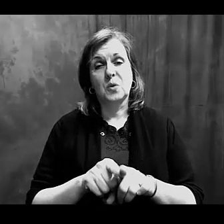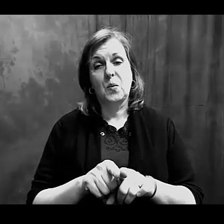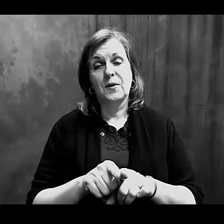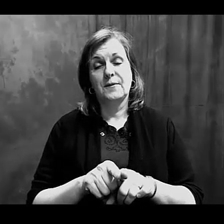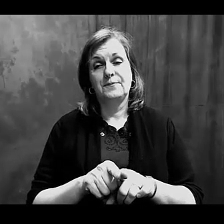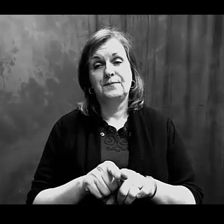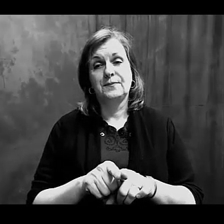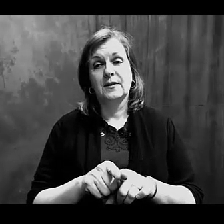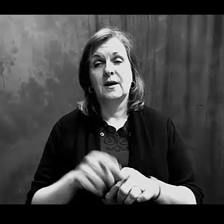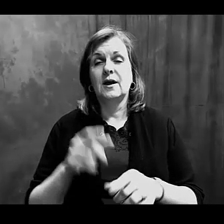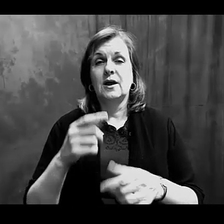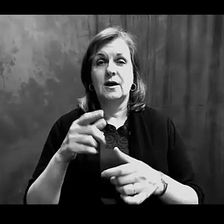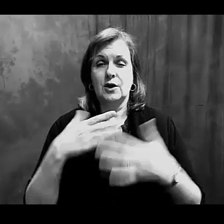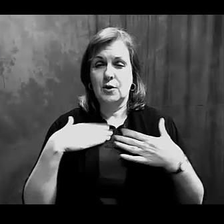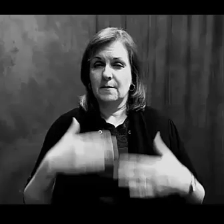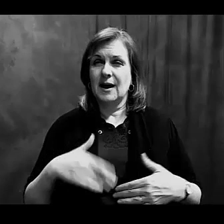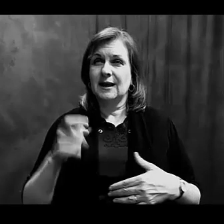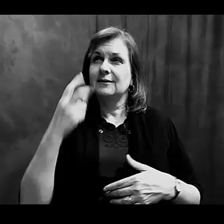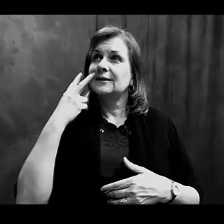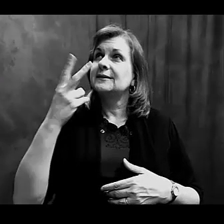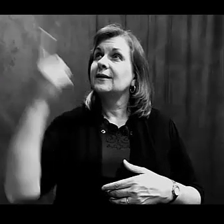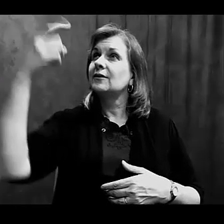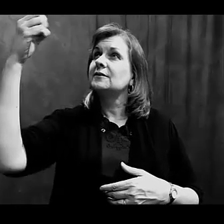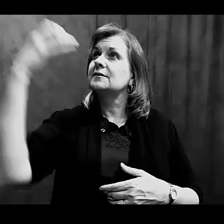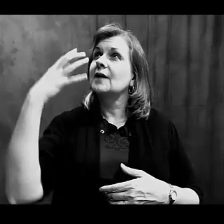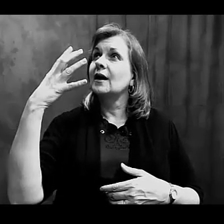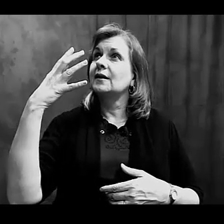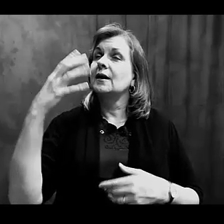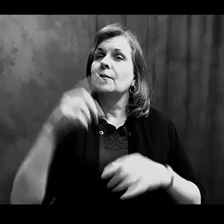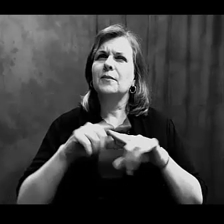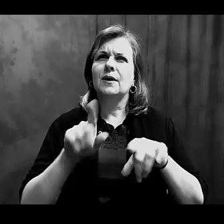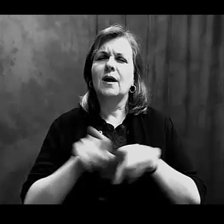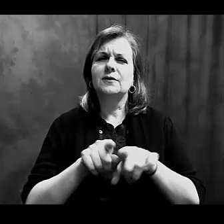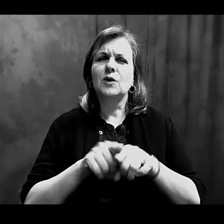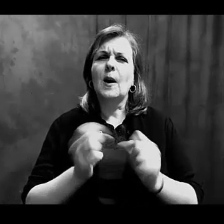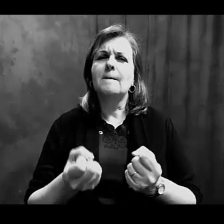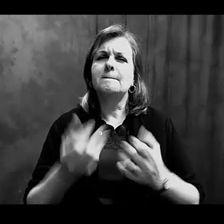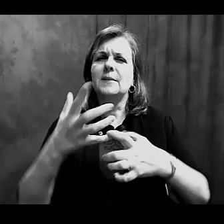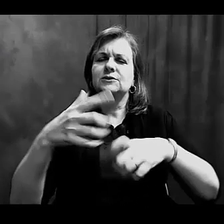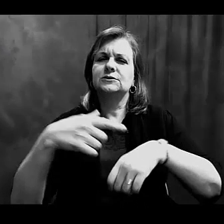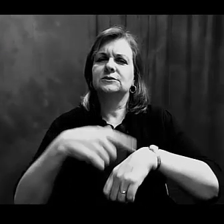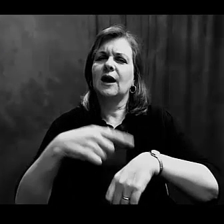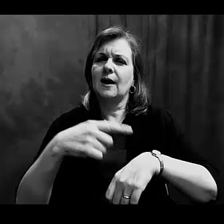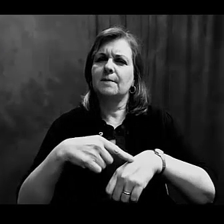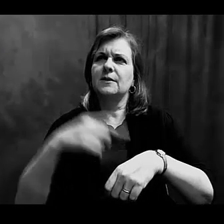but we also look at not only whether not the sun's out - but how long is the sun out??